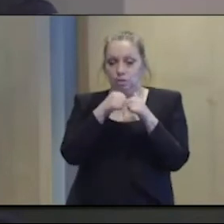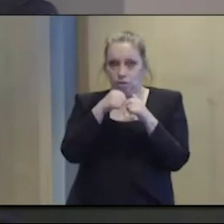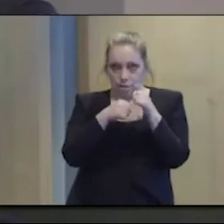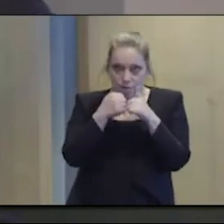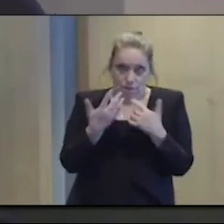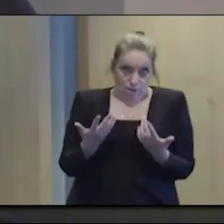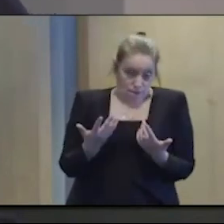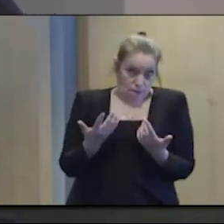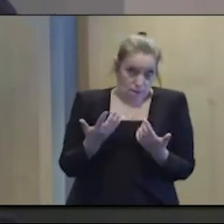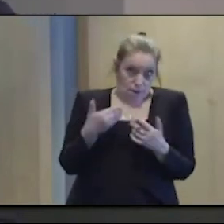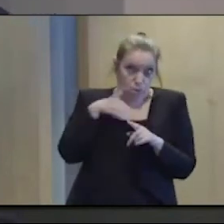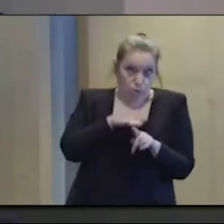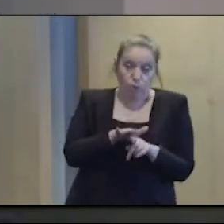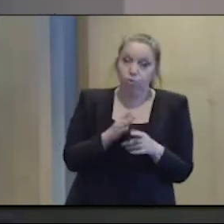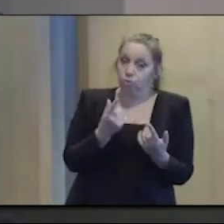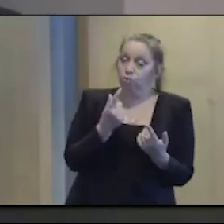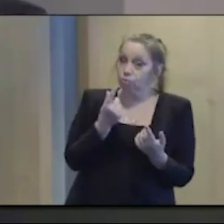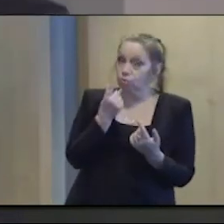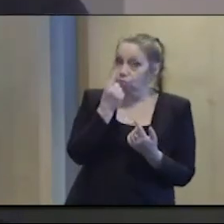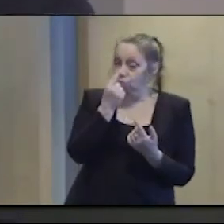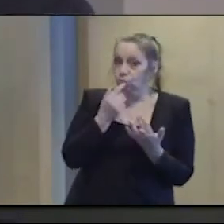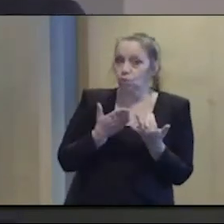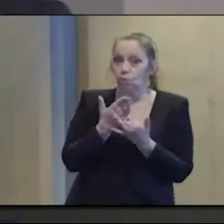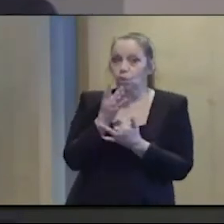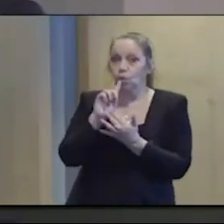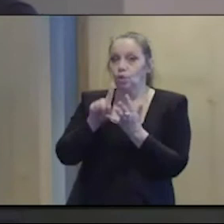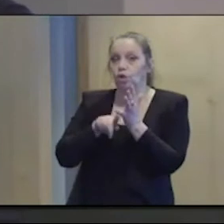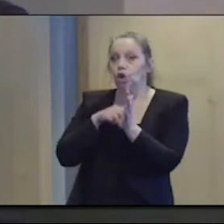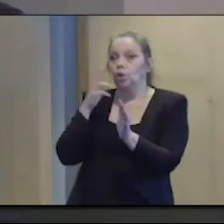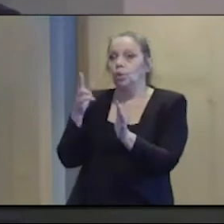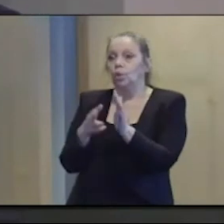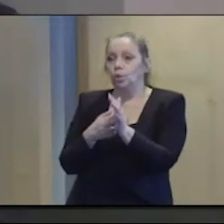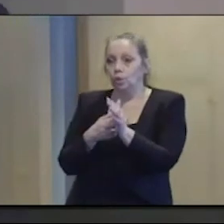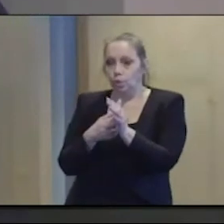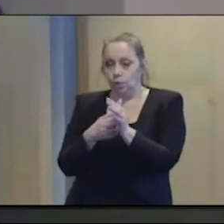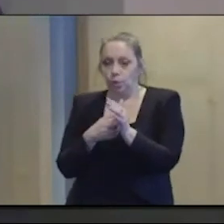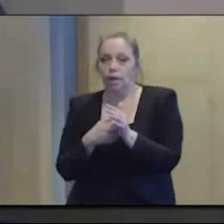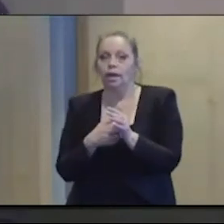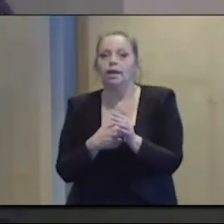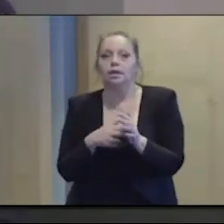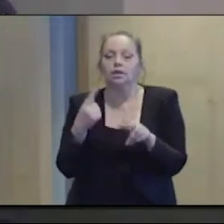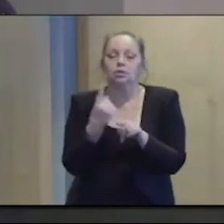approaches, and that's through the so the Sendai framework talks about resilience and